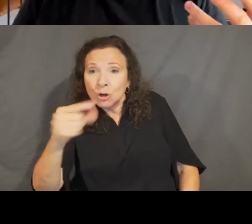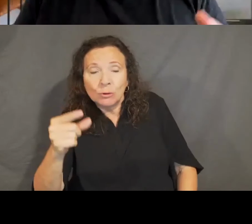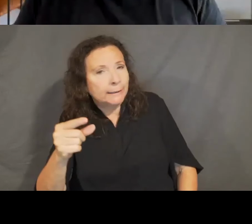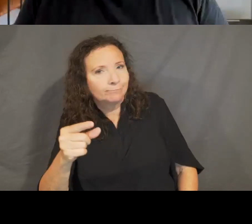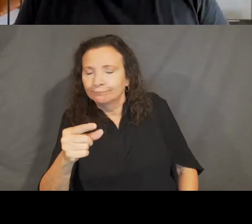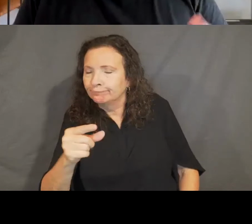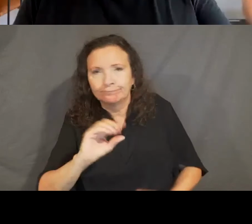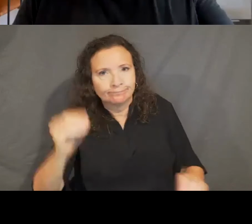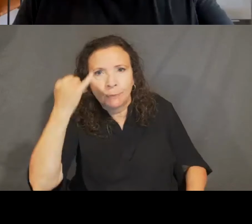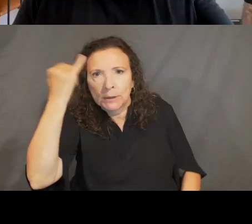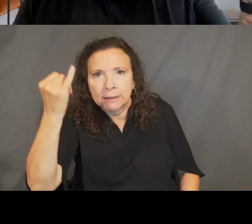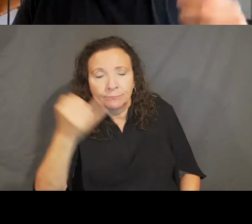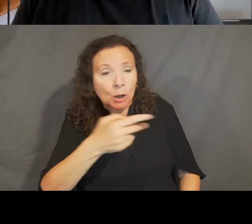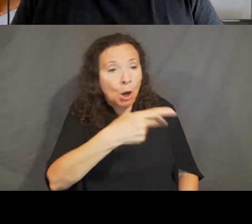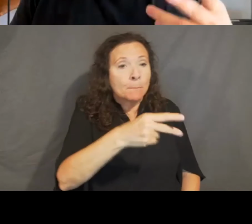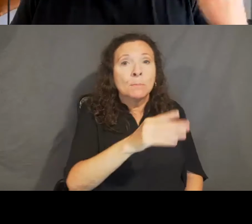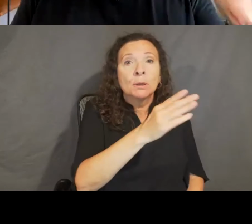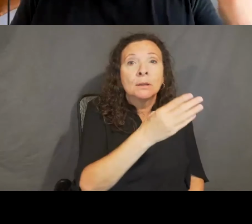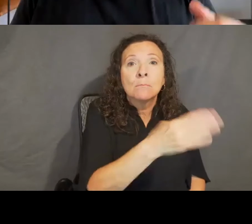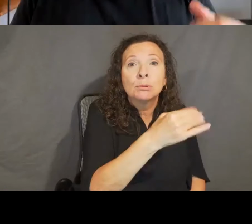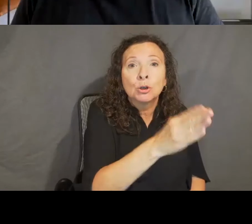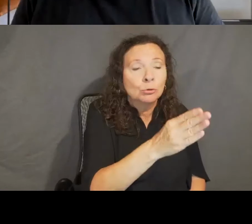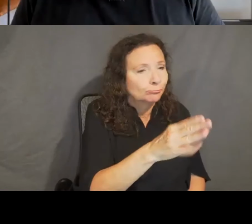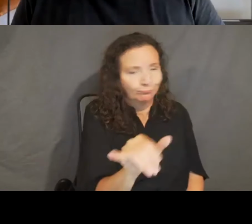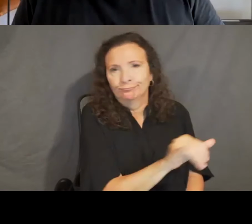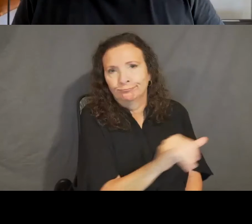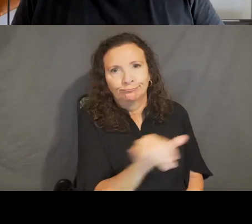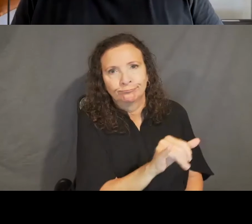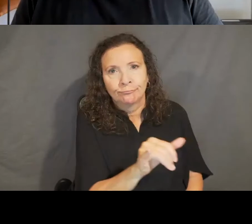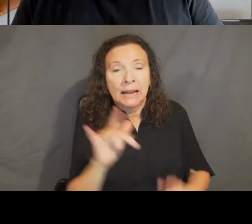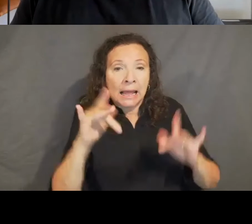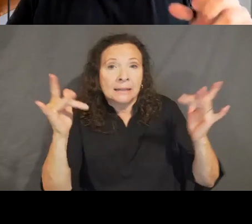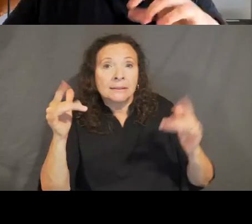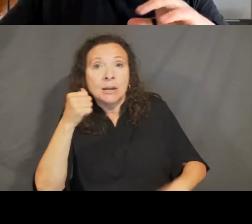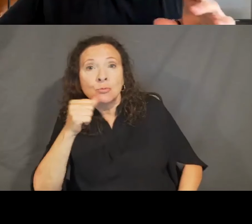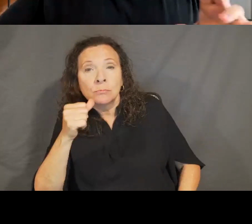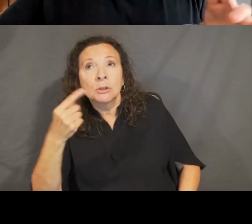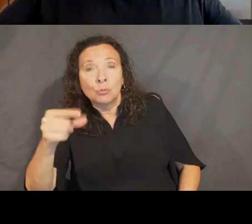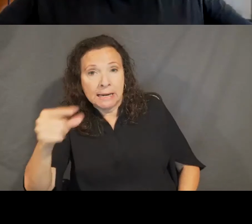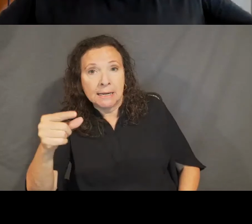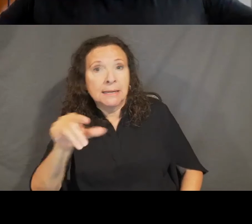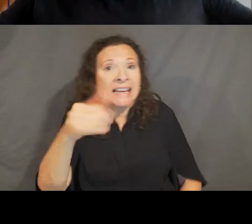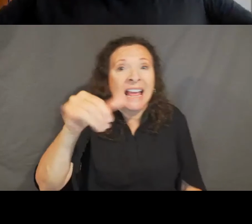No idea. Light green and yellow? No idea. I don't know. But I can tell the difference between a light color and a dark color.